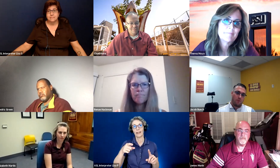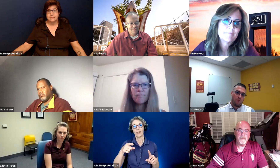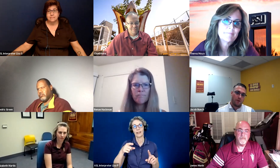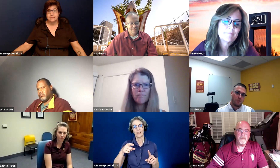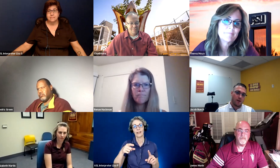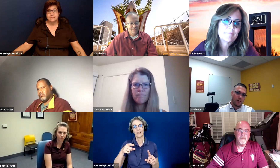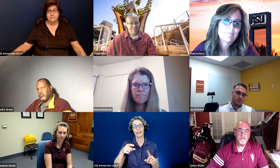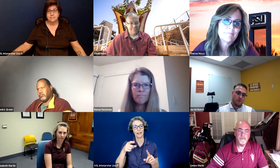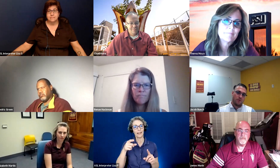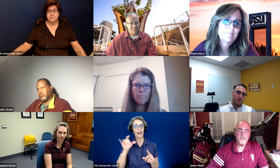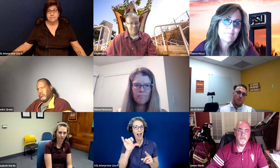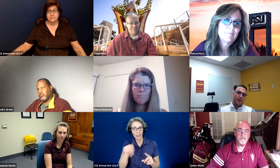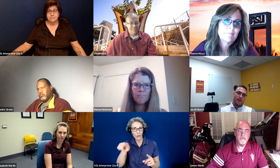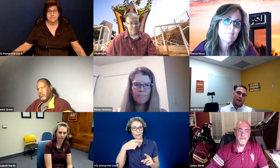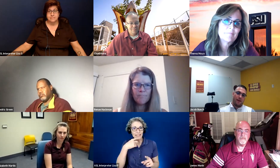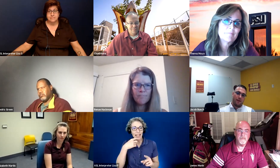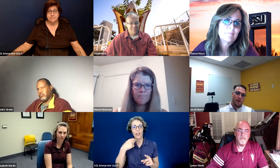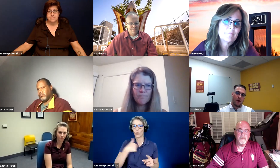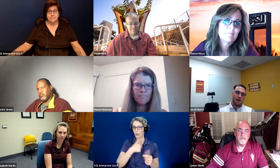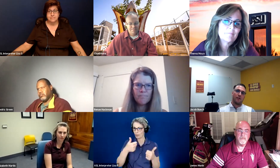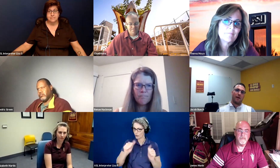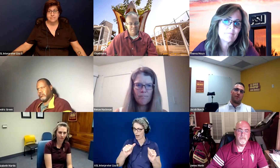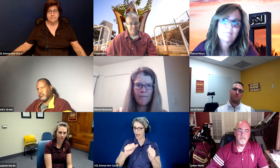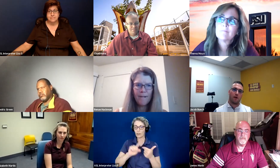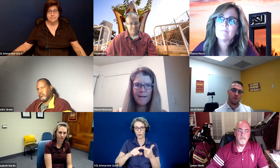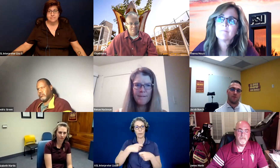we really trying to make it a collaborative partnership